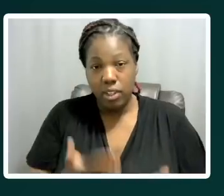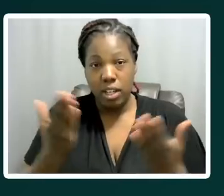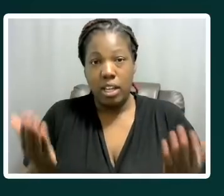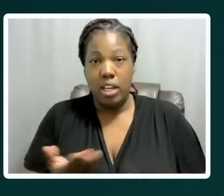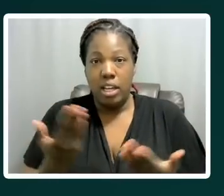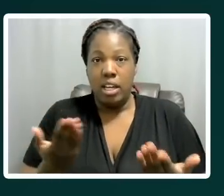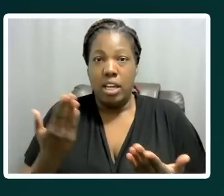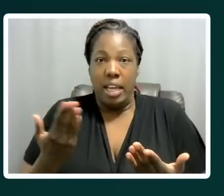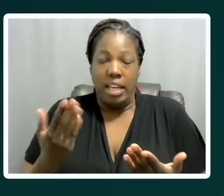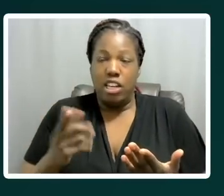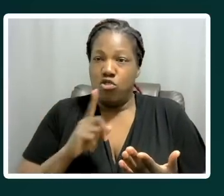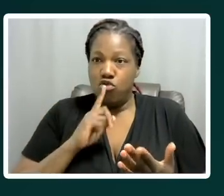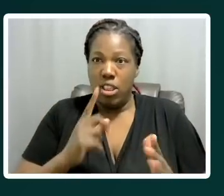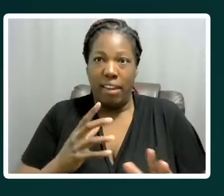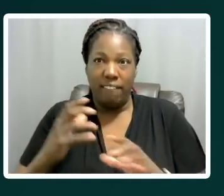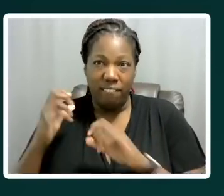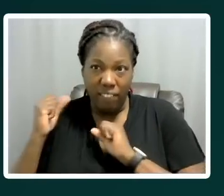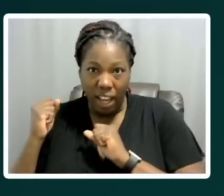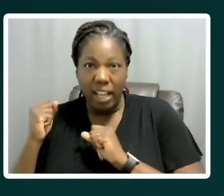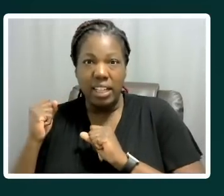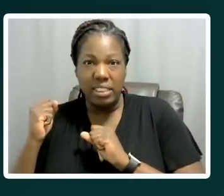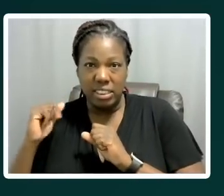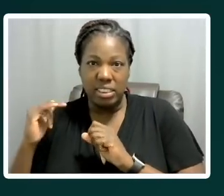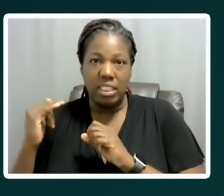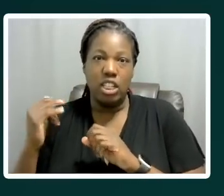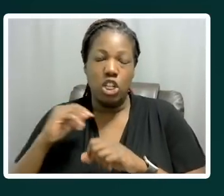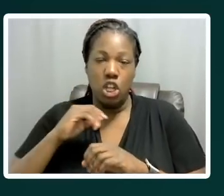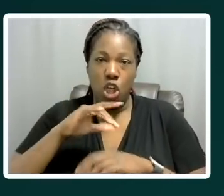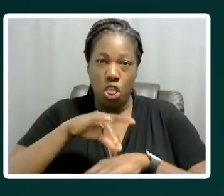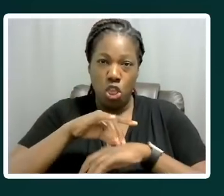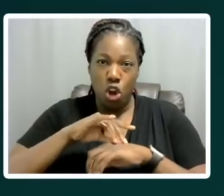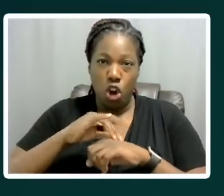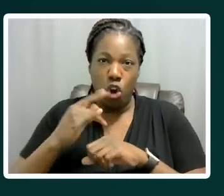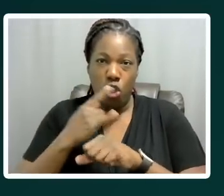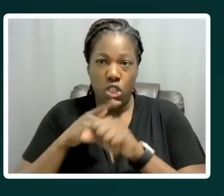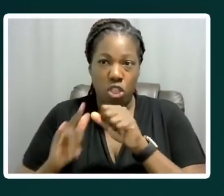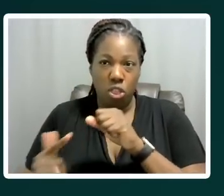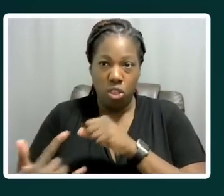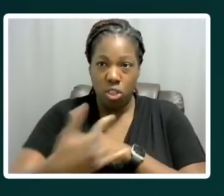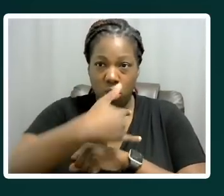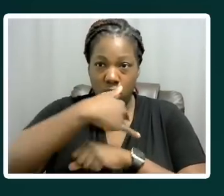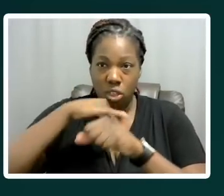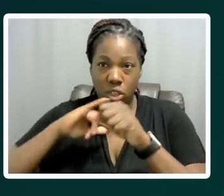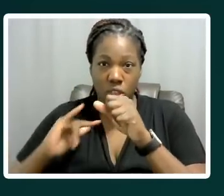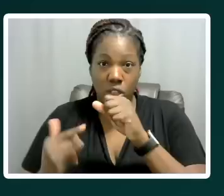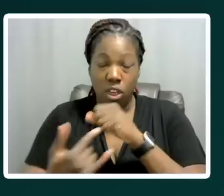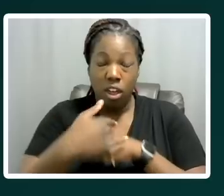speeds in orbit around the Earth. Figuring out exactly how that's done required a lot of